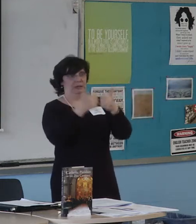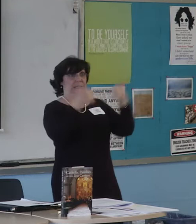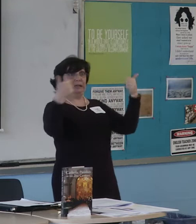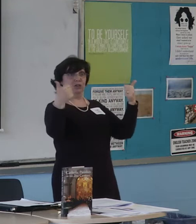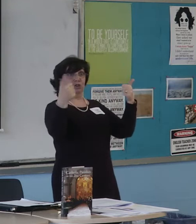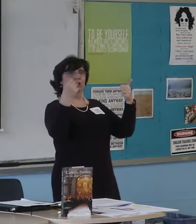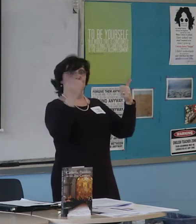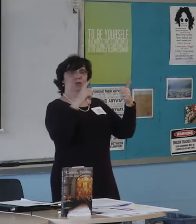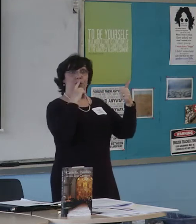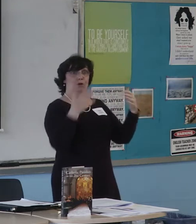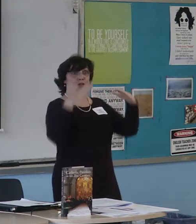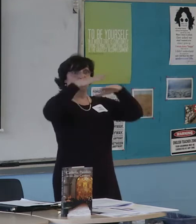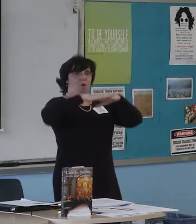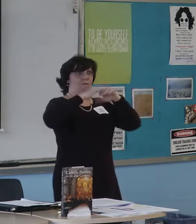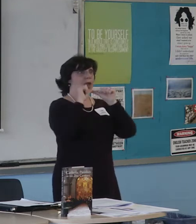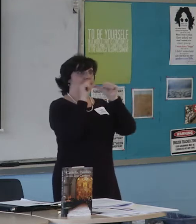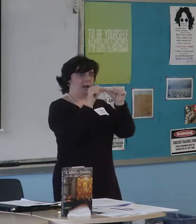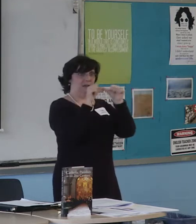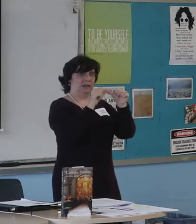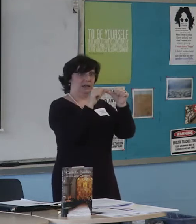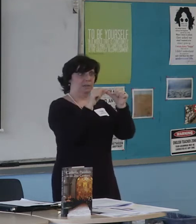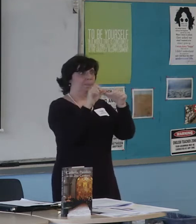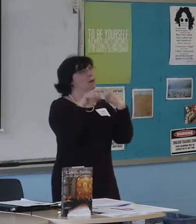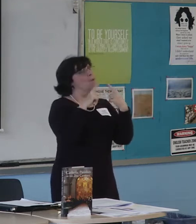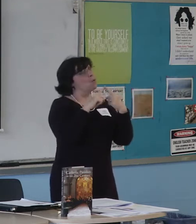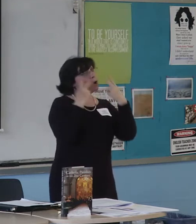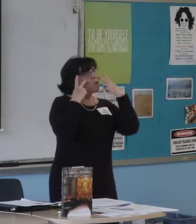there's an overlap constantly, but when we looked at just what does your